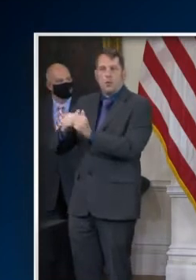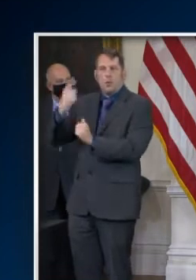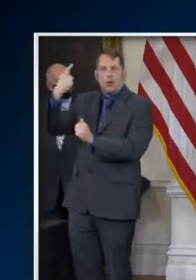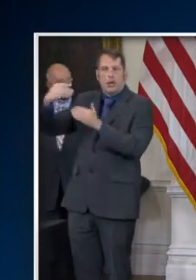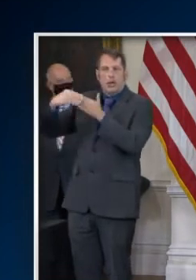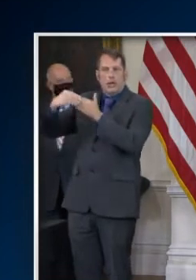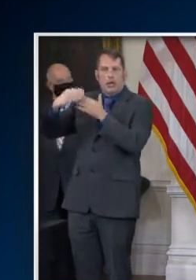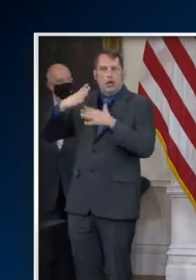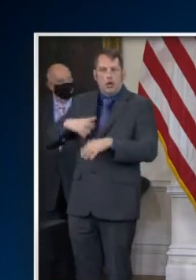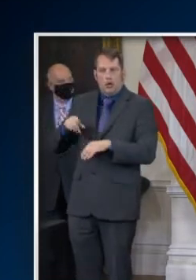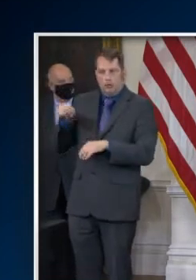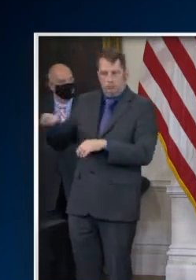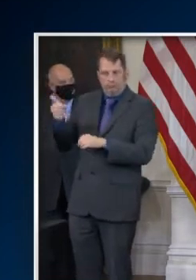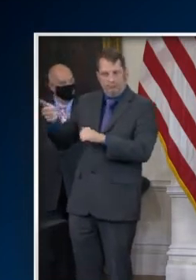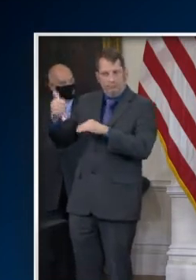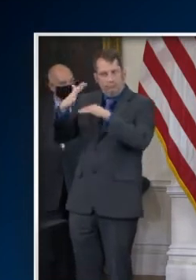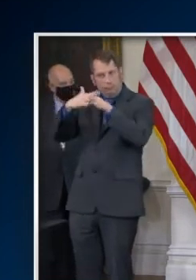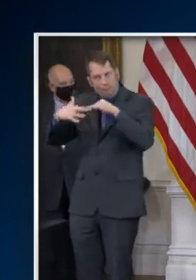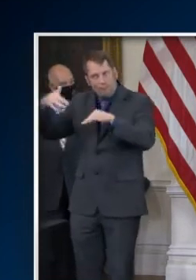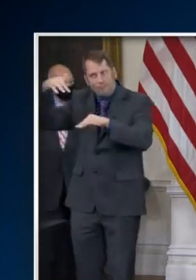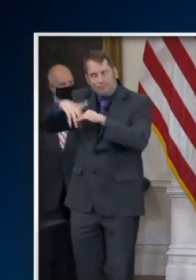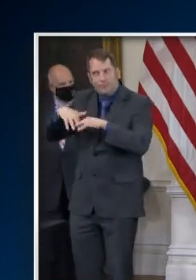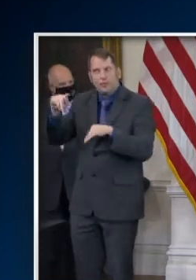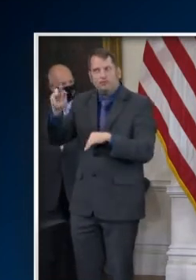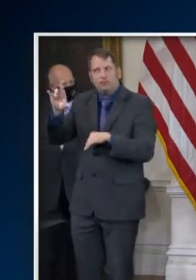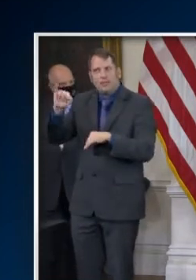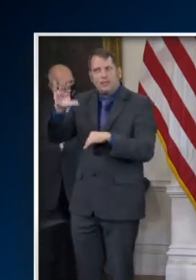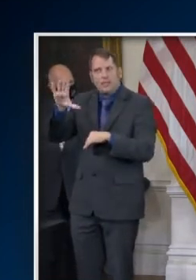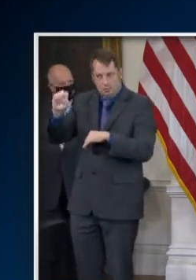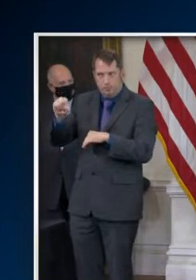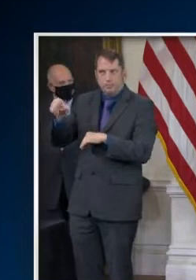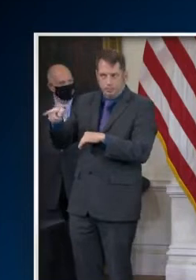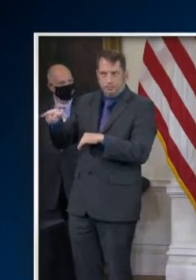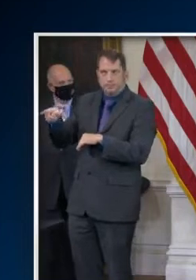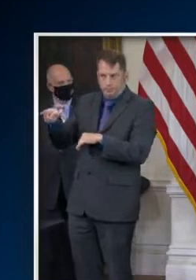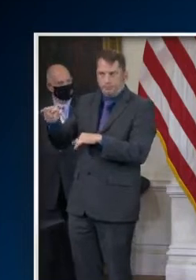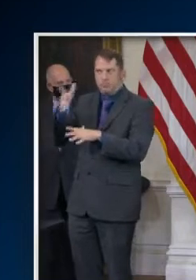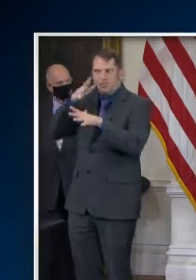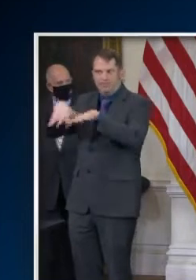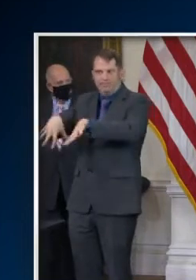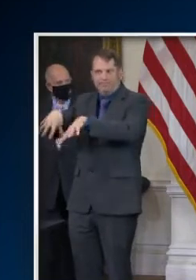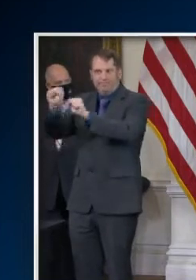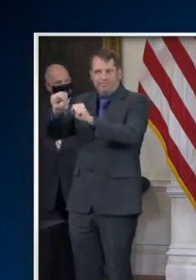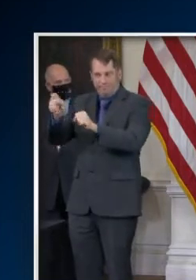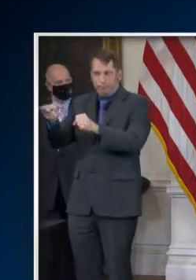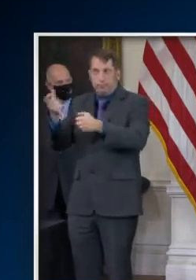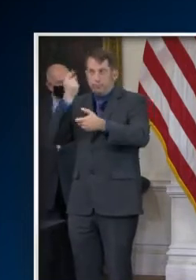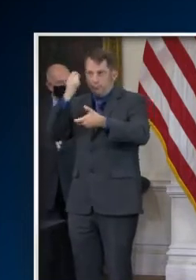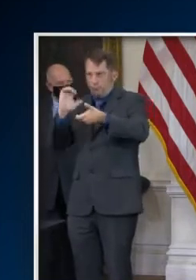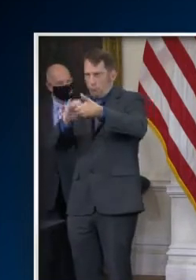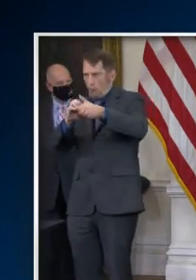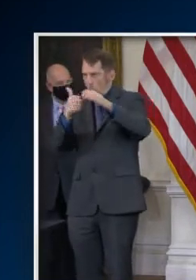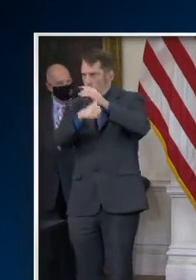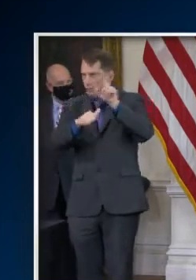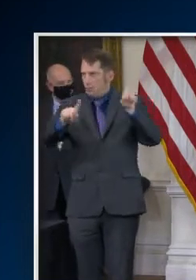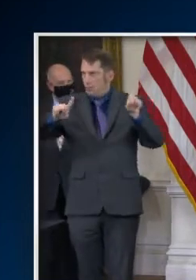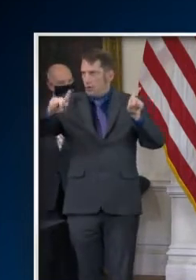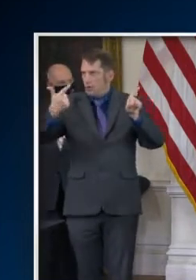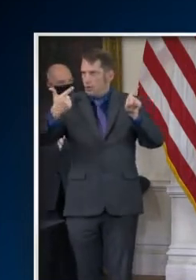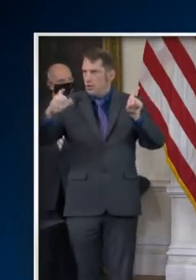IN WALDORF MARYLAND I SPOKE TO A LEADER AFTER A RECENT VACCINE CLINIC WHICH WAS COHOSTED WITH PRINCE GEORGE’S COUNTY AND